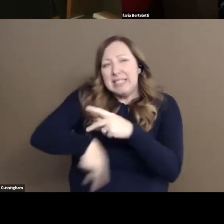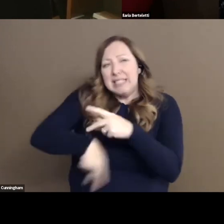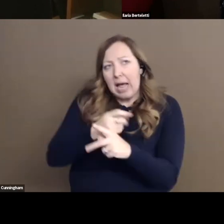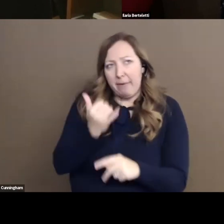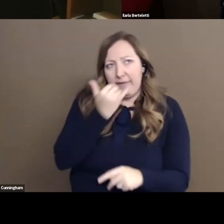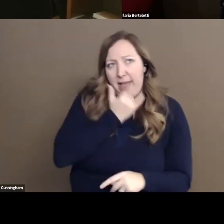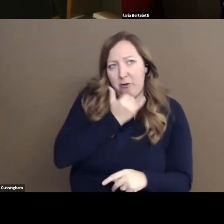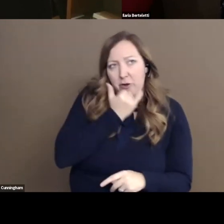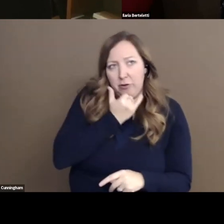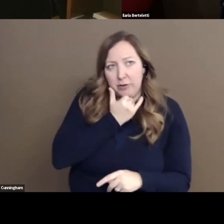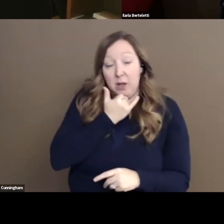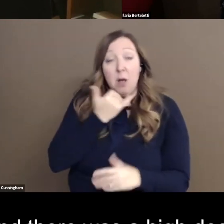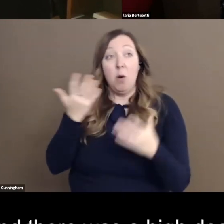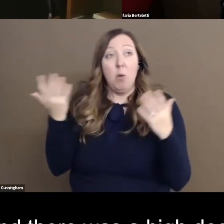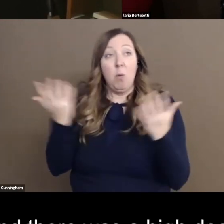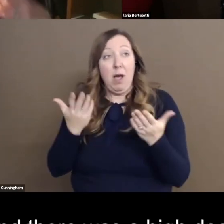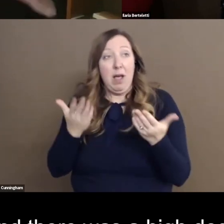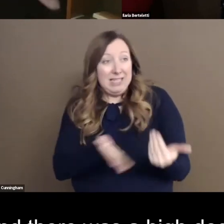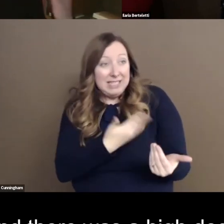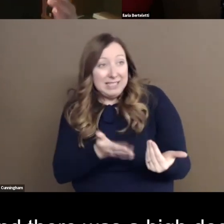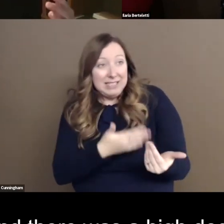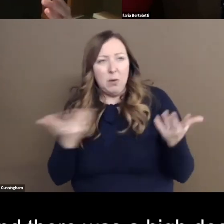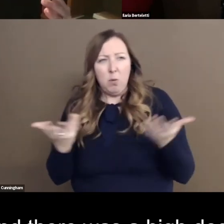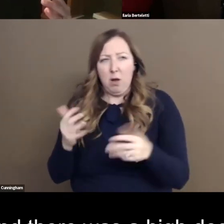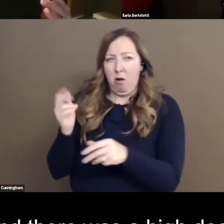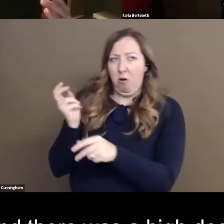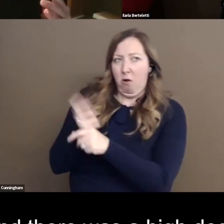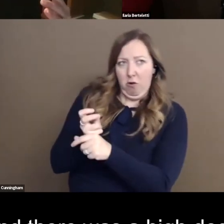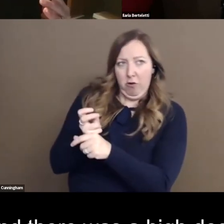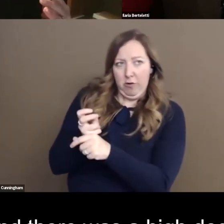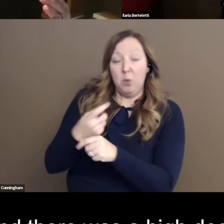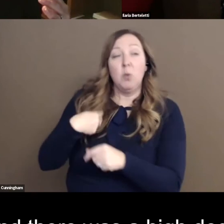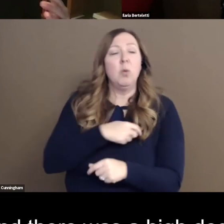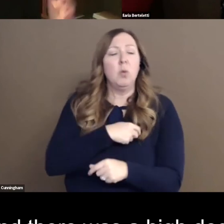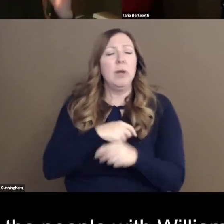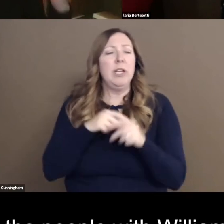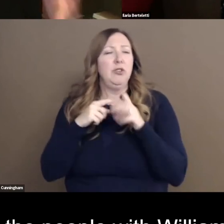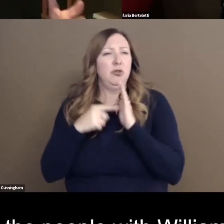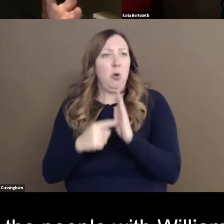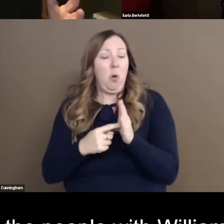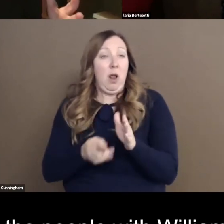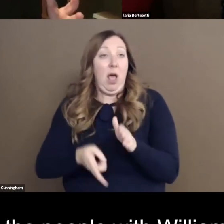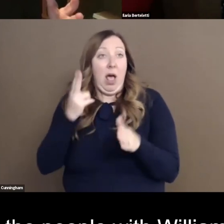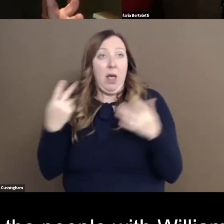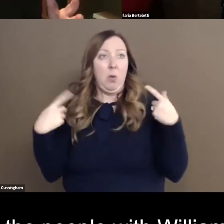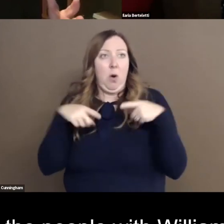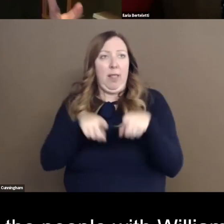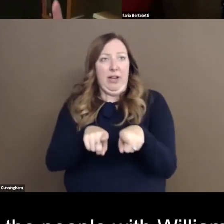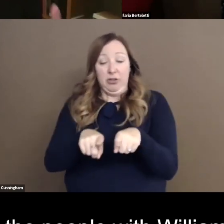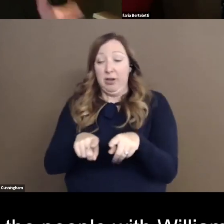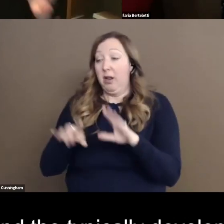way items were hard and there was a high degree of correlation between the people